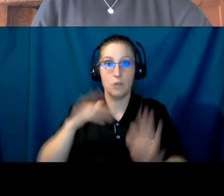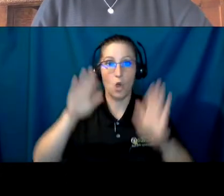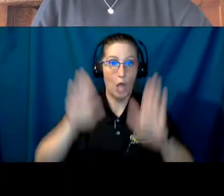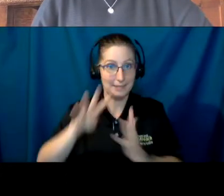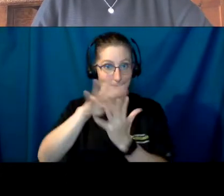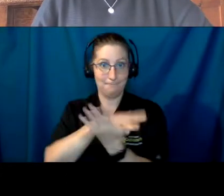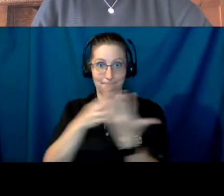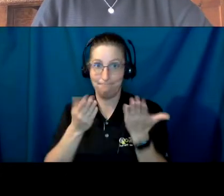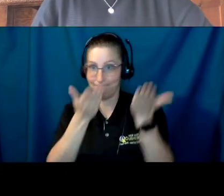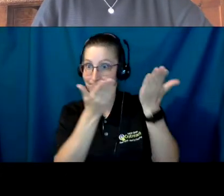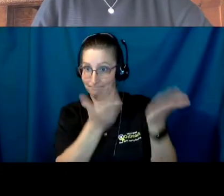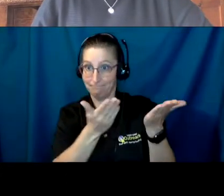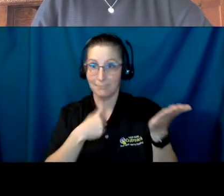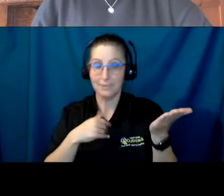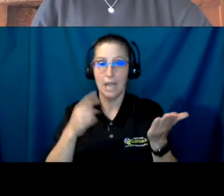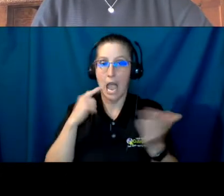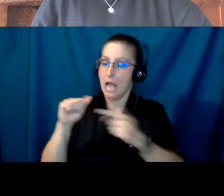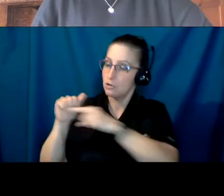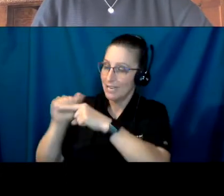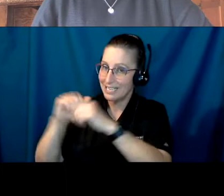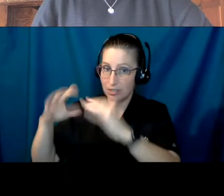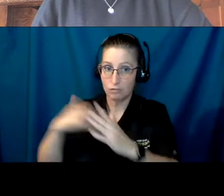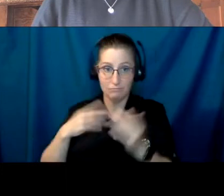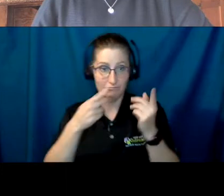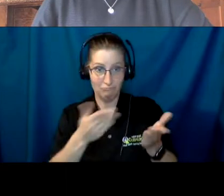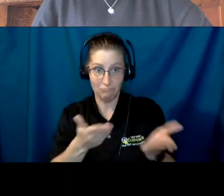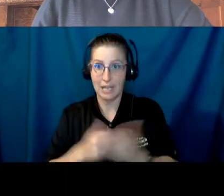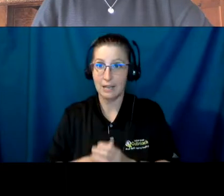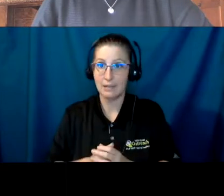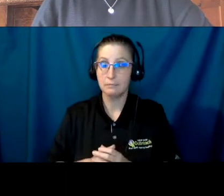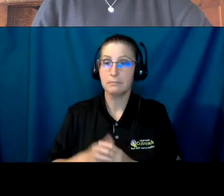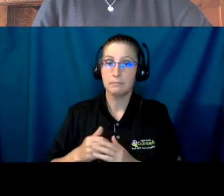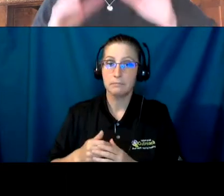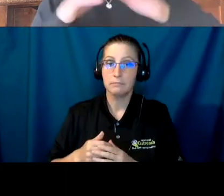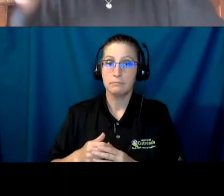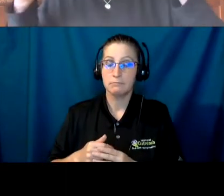of teachers that I train, and he just asked people and and he does this when he does trainings